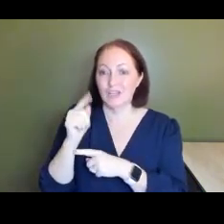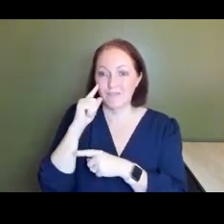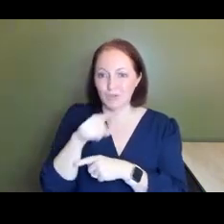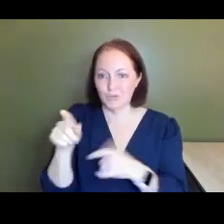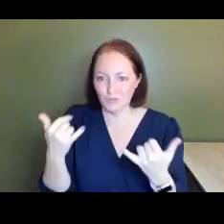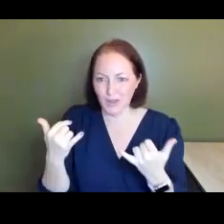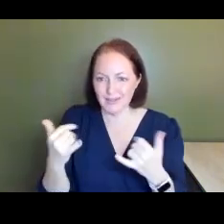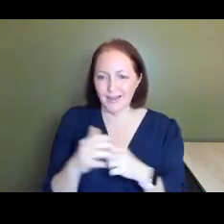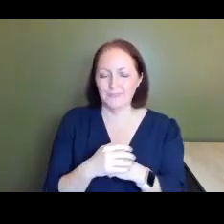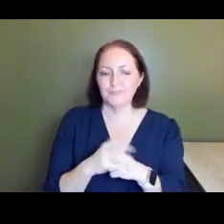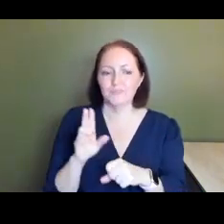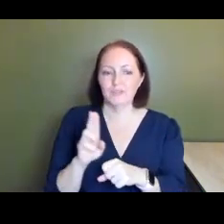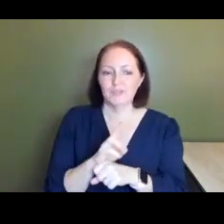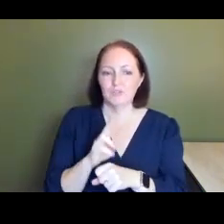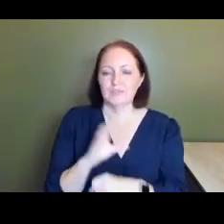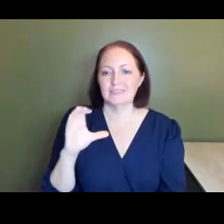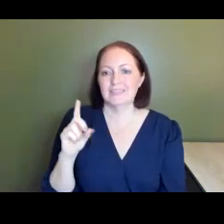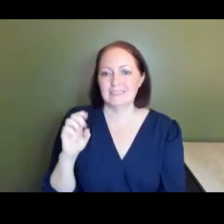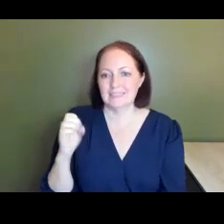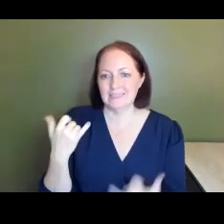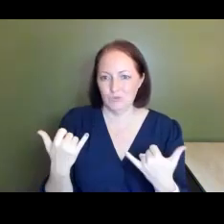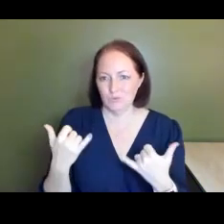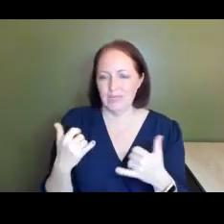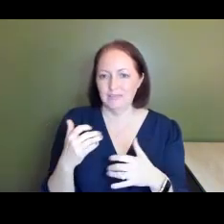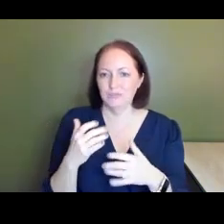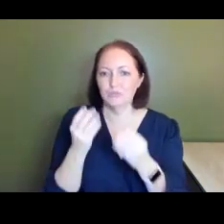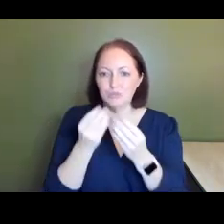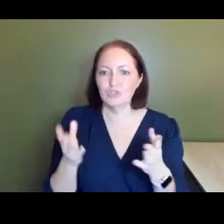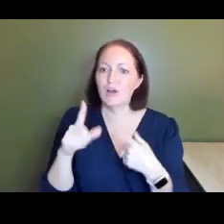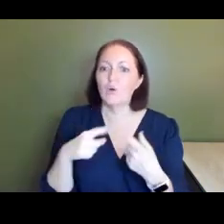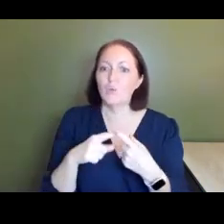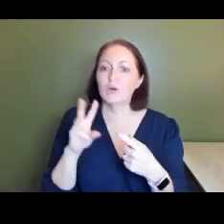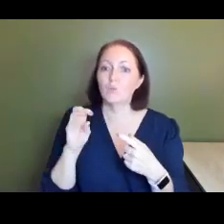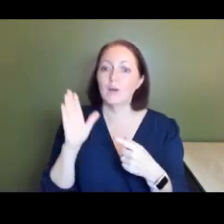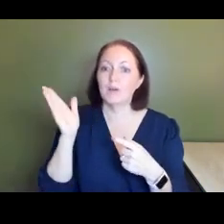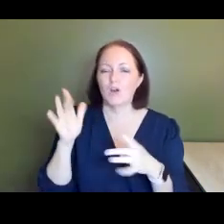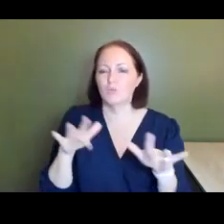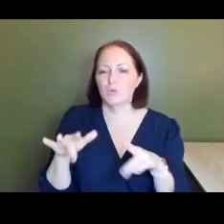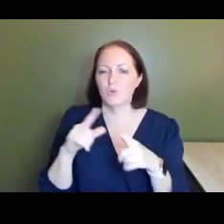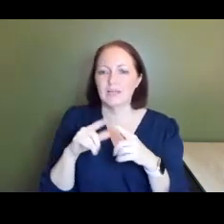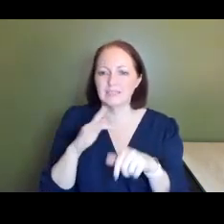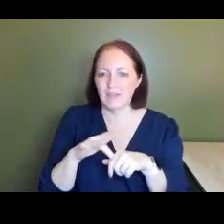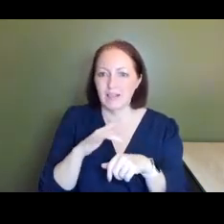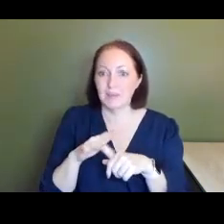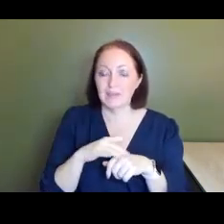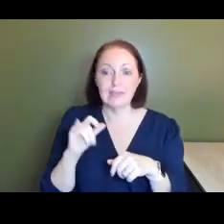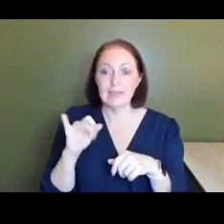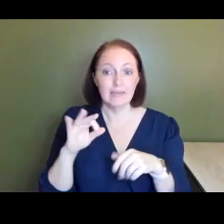CDE Today to share out when the webinar recording is available if you are not currently subscribed